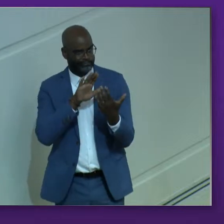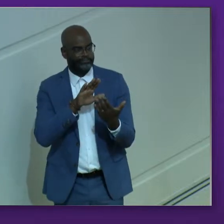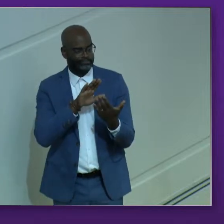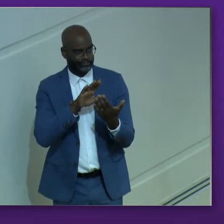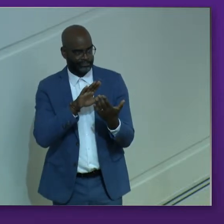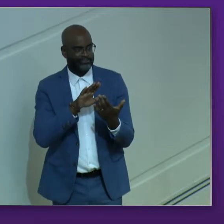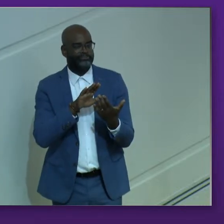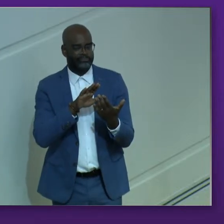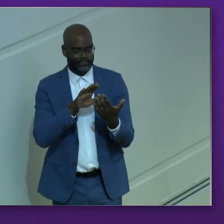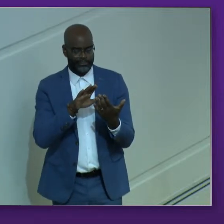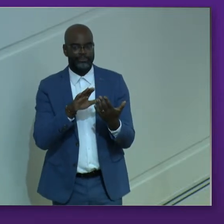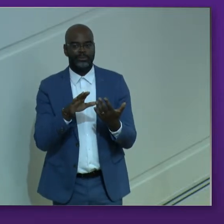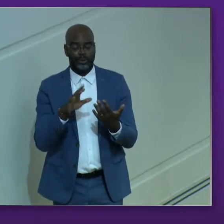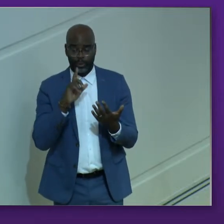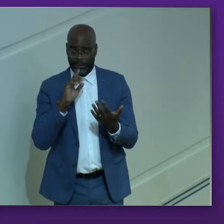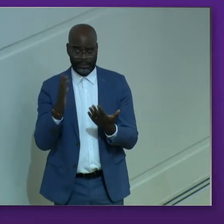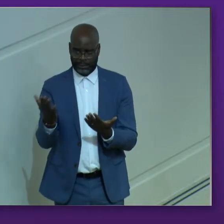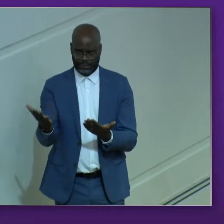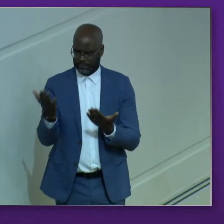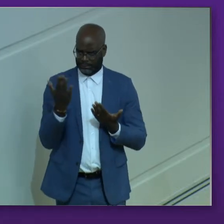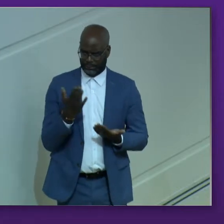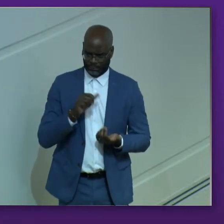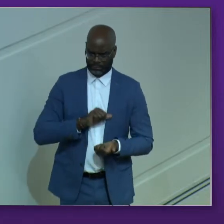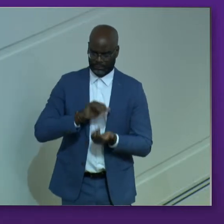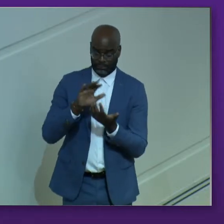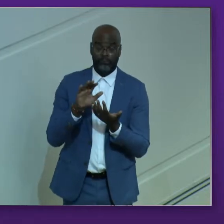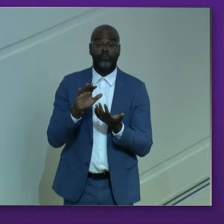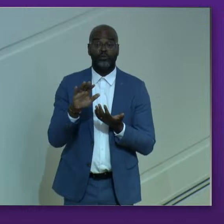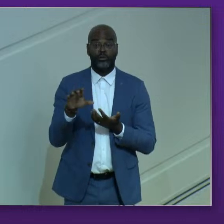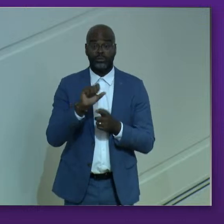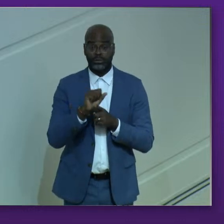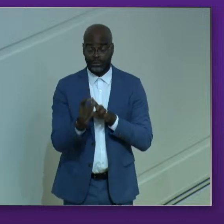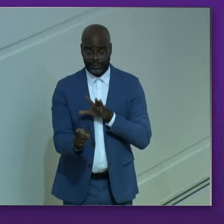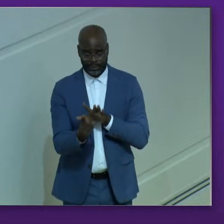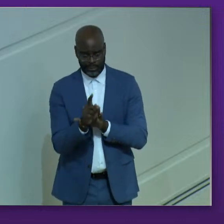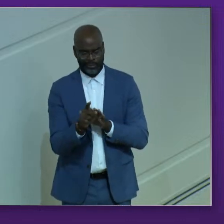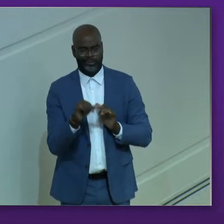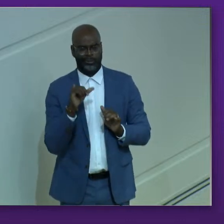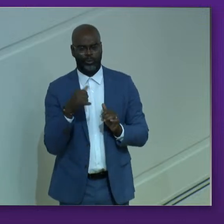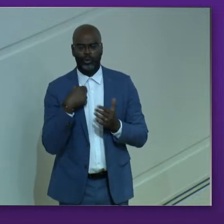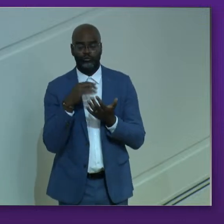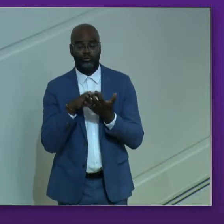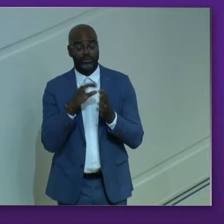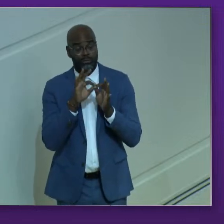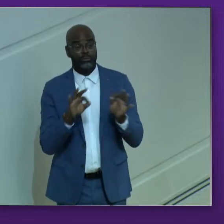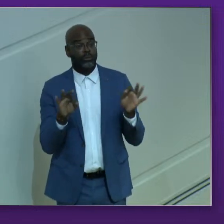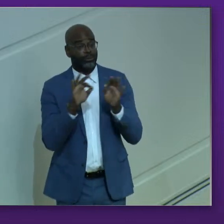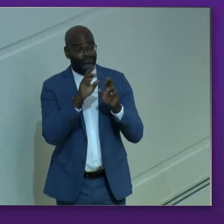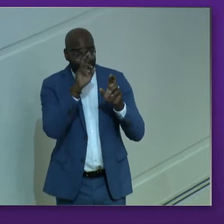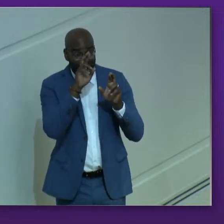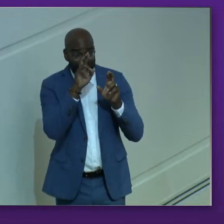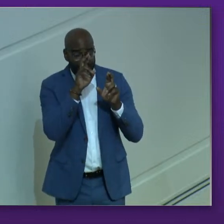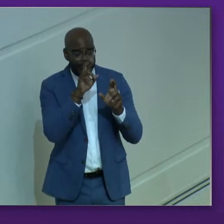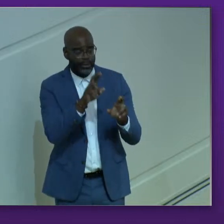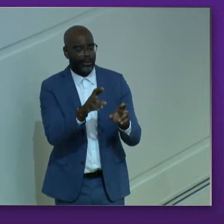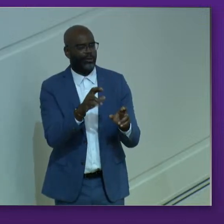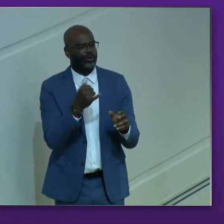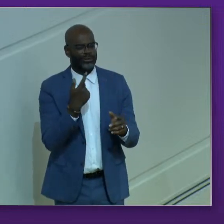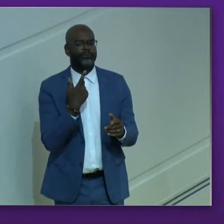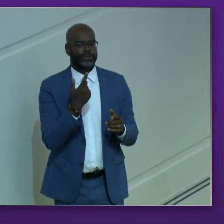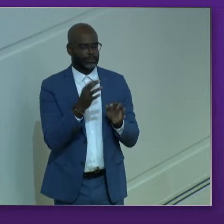THIS ACADEMIC YEAR WE FACED